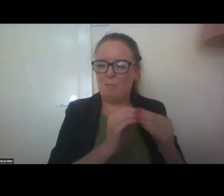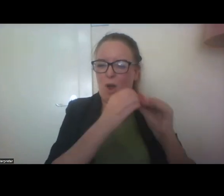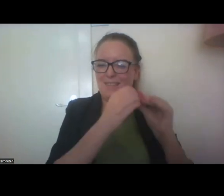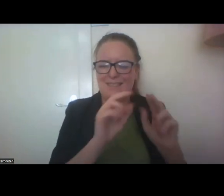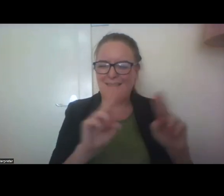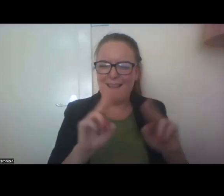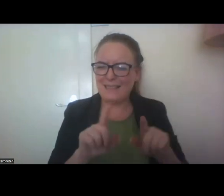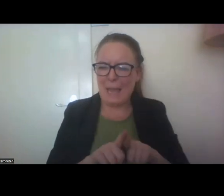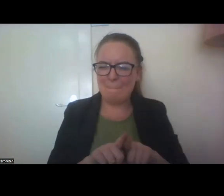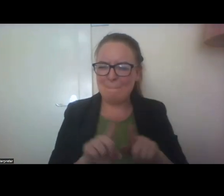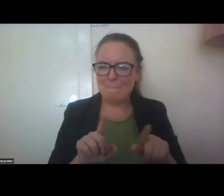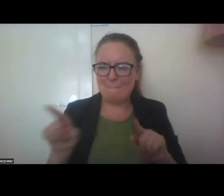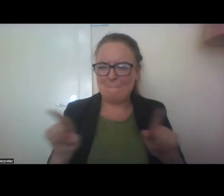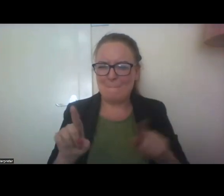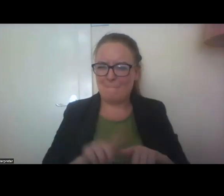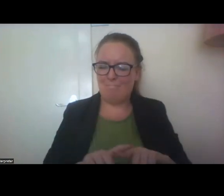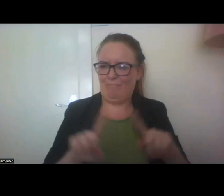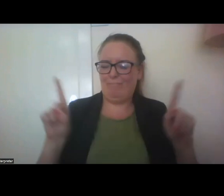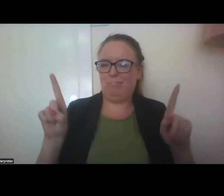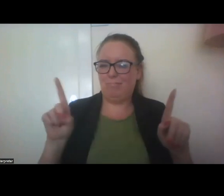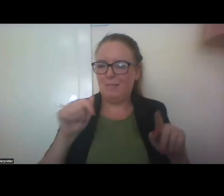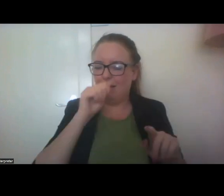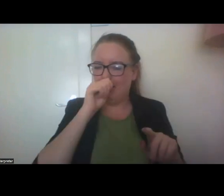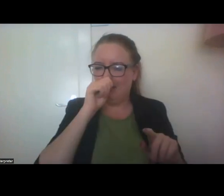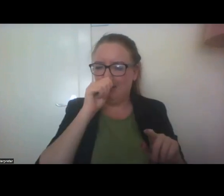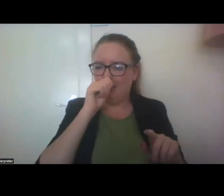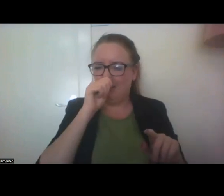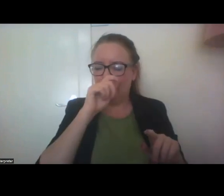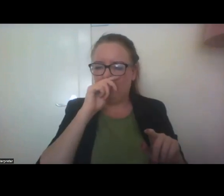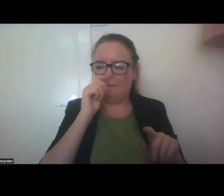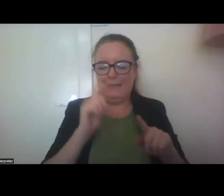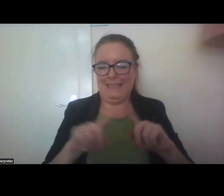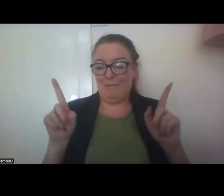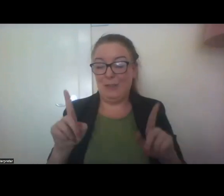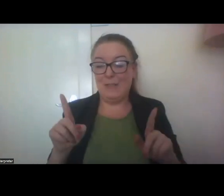It would just be taken... Really, the context would be taken into consideration.